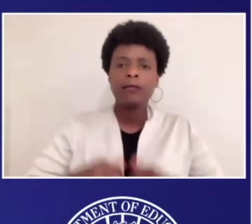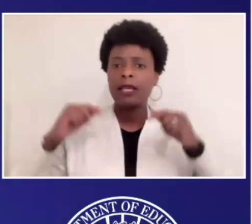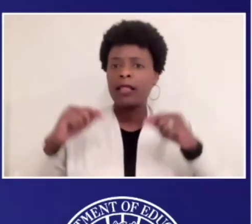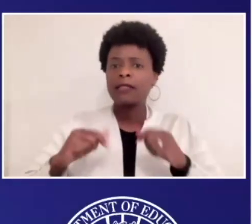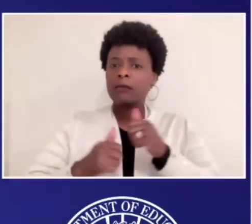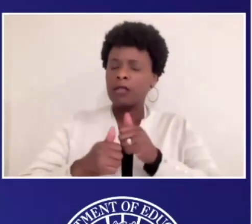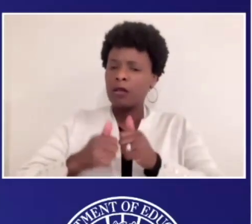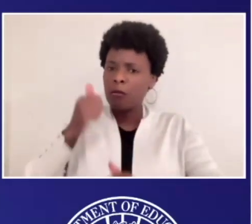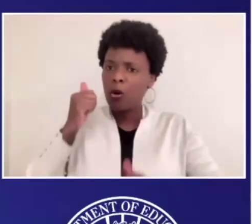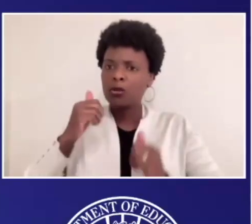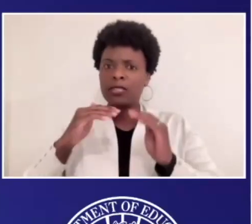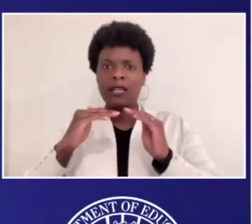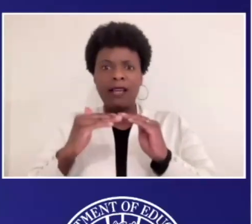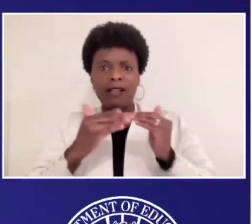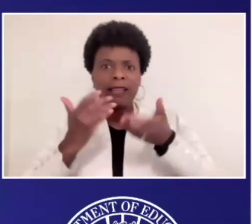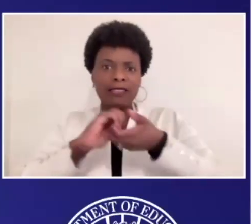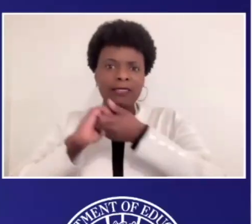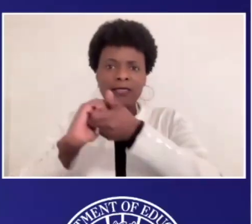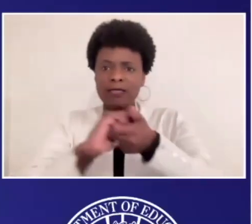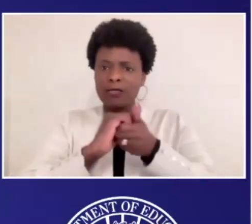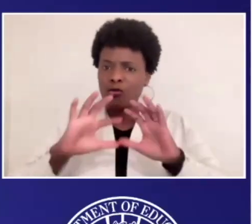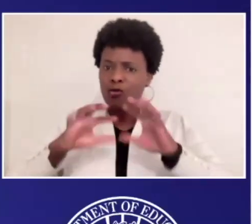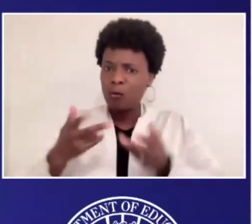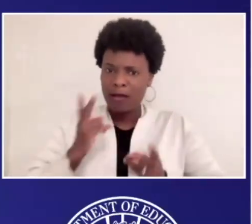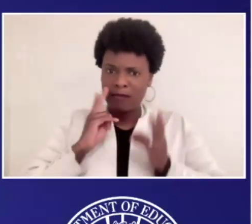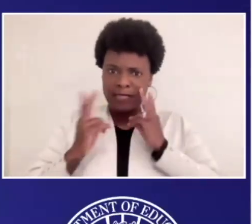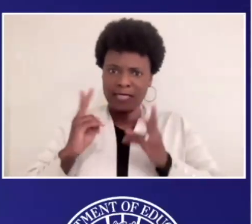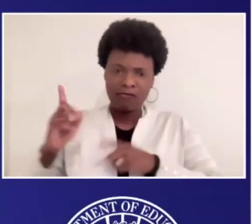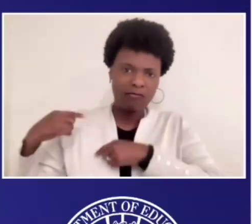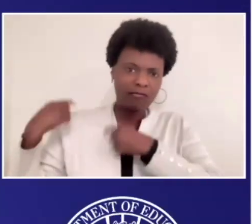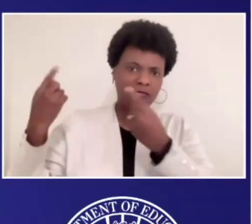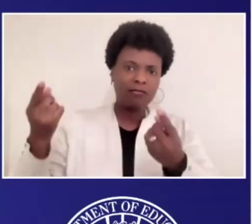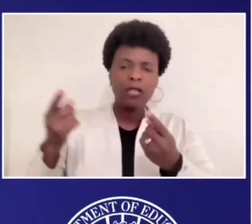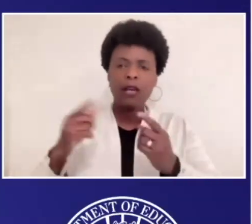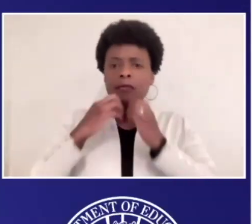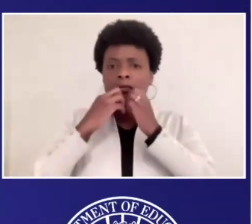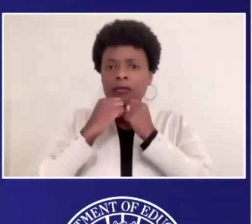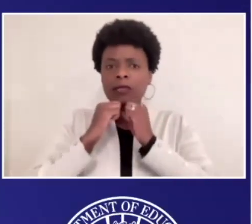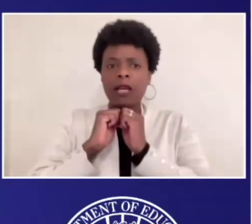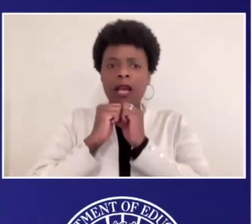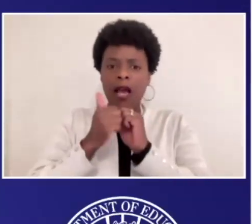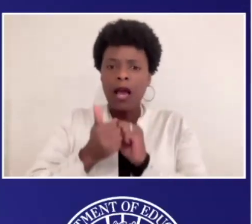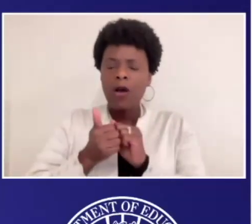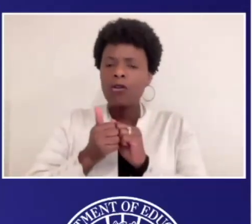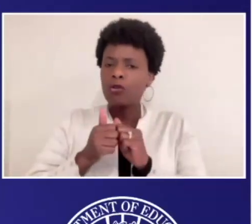collegial group that I have ever seen. I sincerely appreciate how you've embraced my call to collaborate,